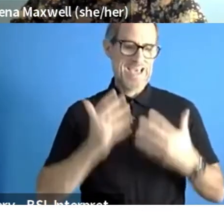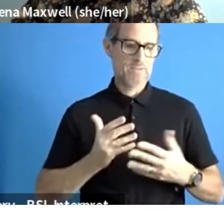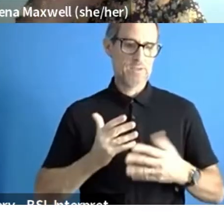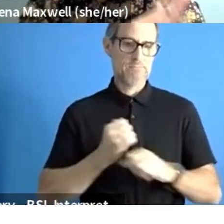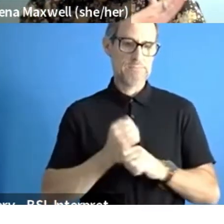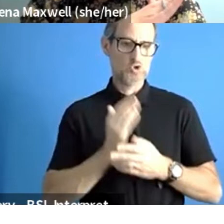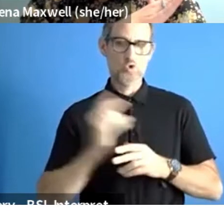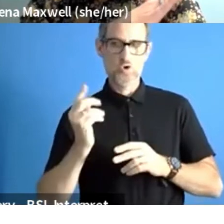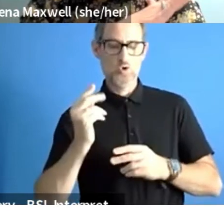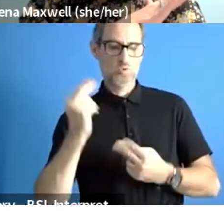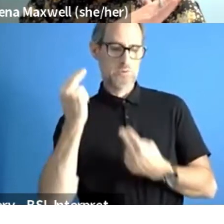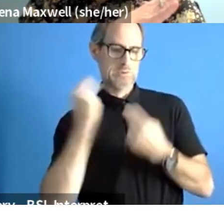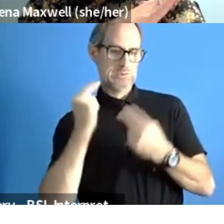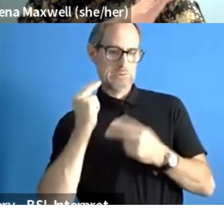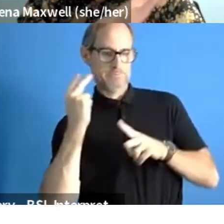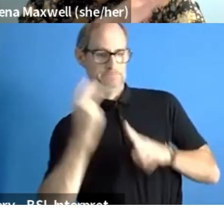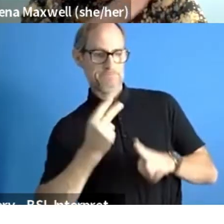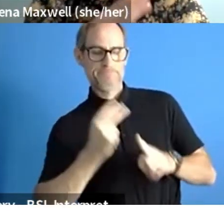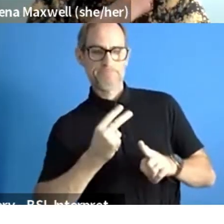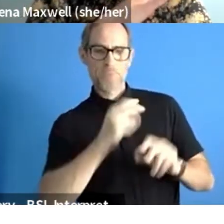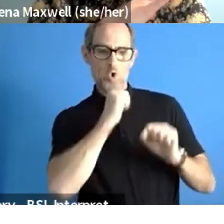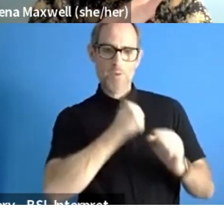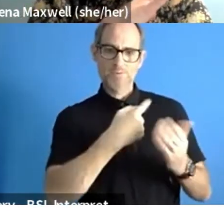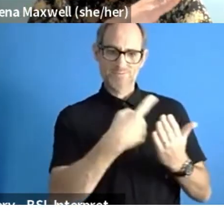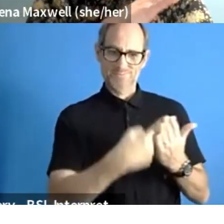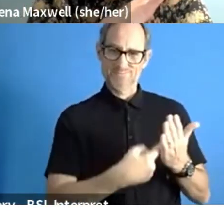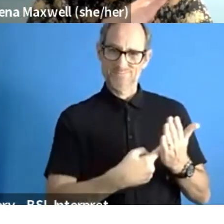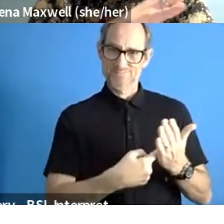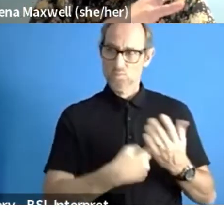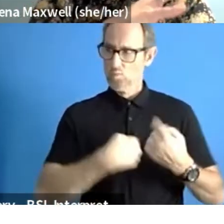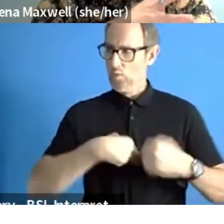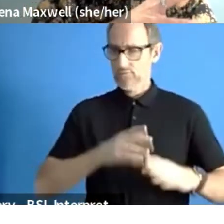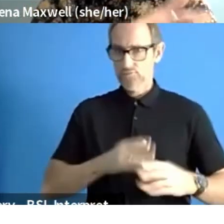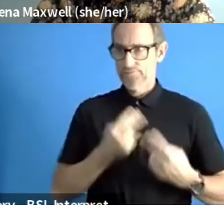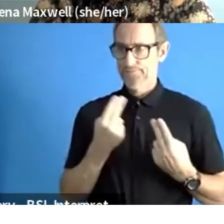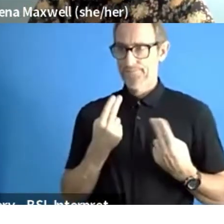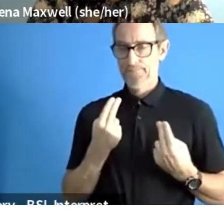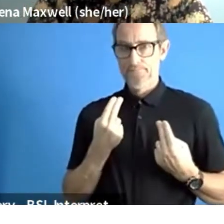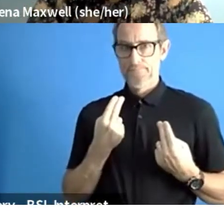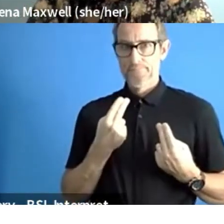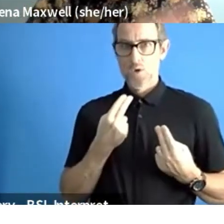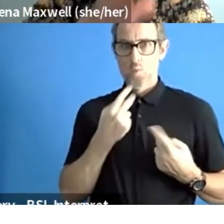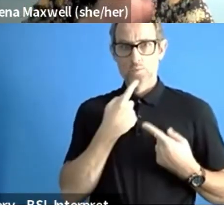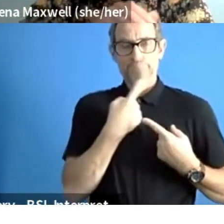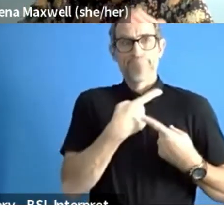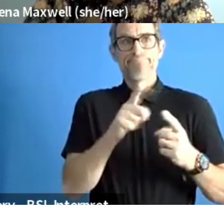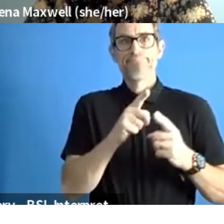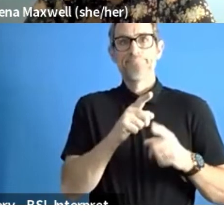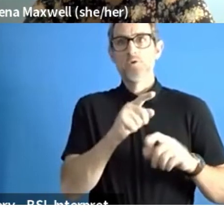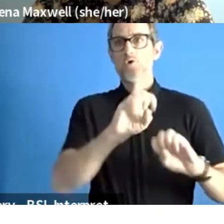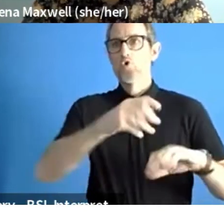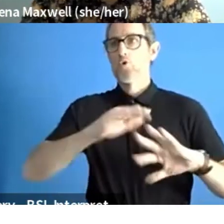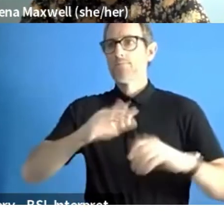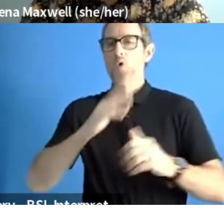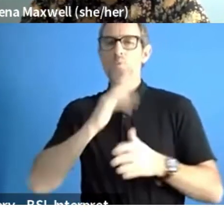to make sure hold us to the alignment in terms of the procurement space because that's hugely important